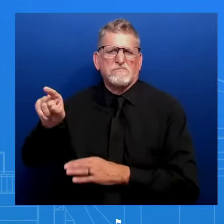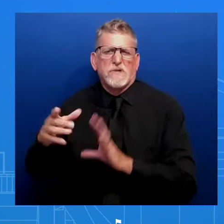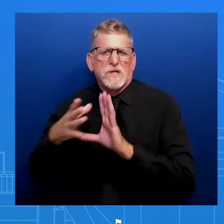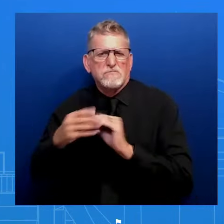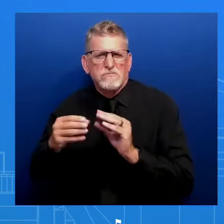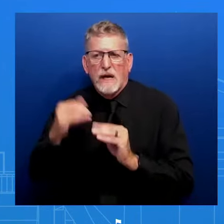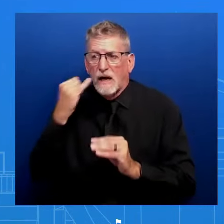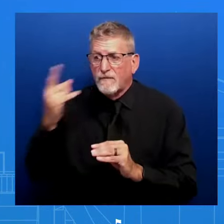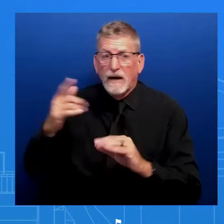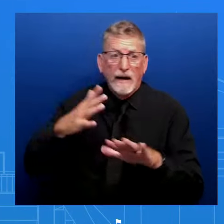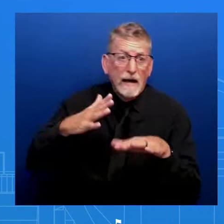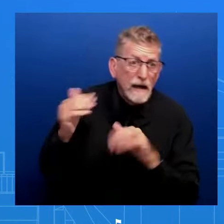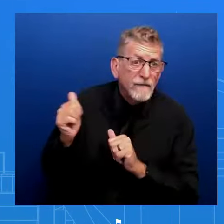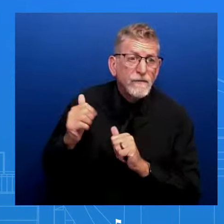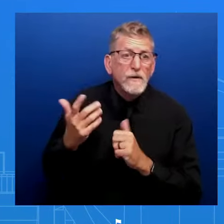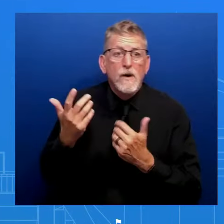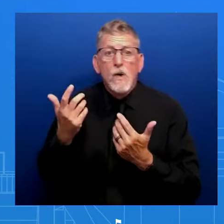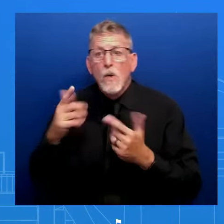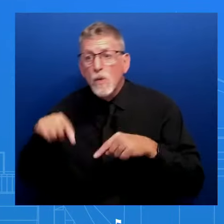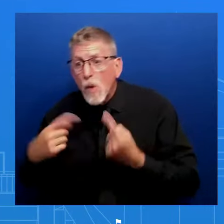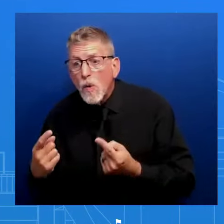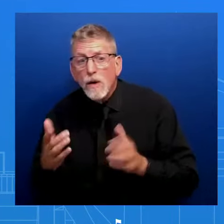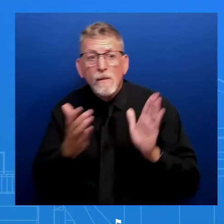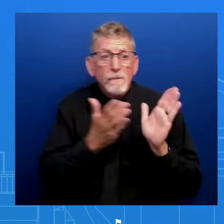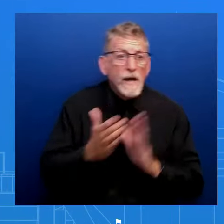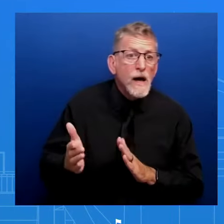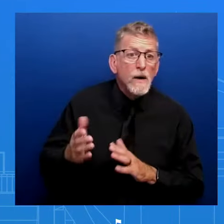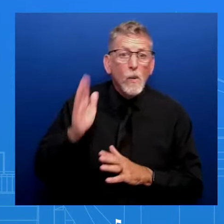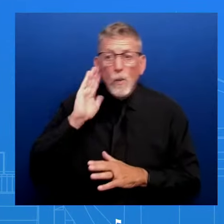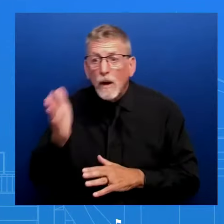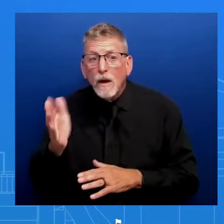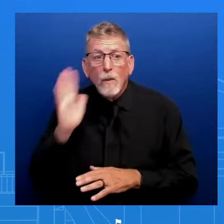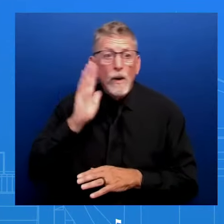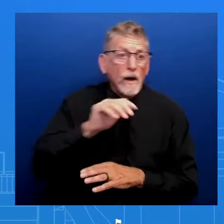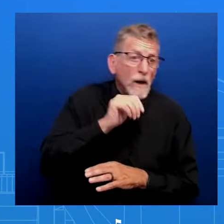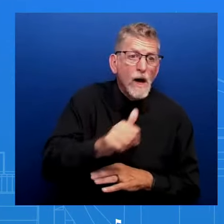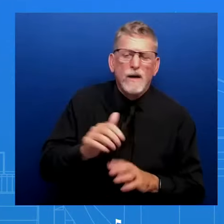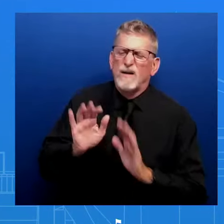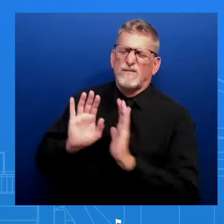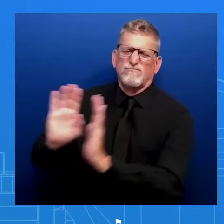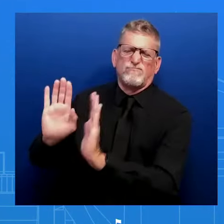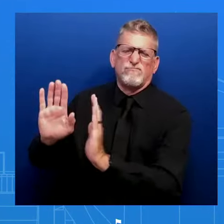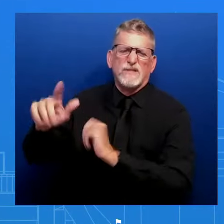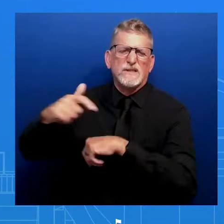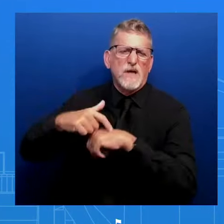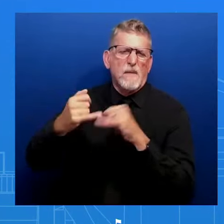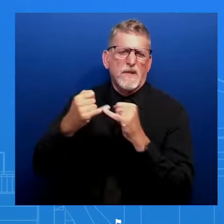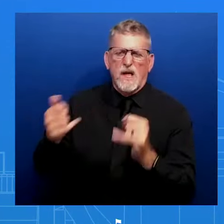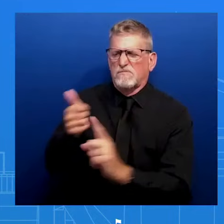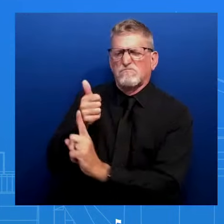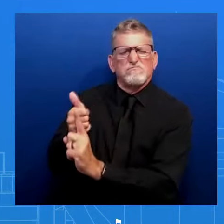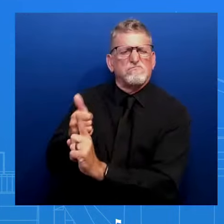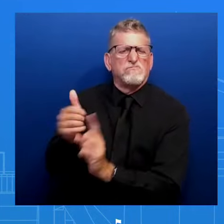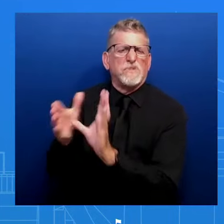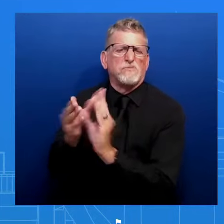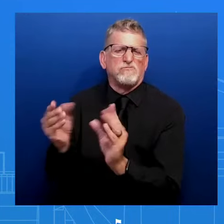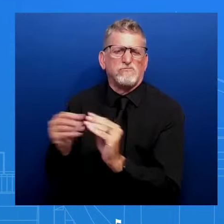and on what time frame would really be for them to speak to. So, separate and distinct fr- -- I don't want to speak for -- for them one way or the other.